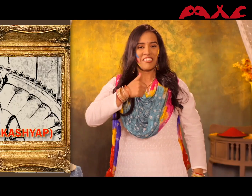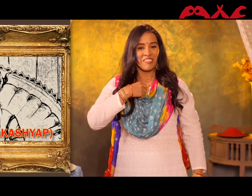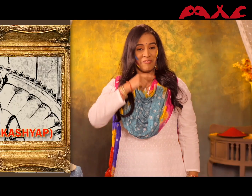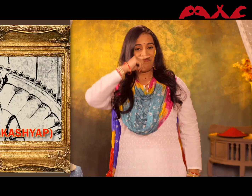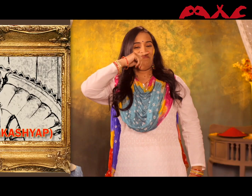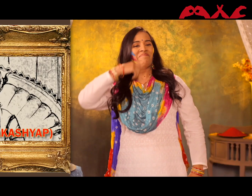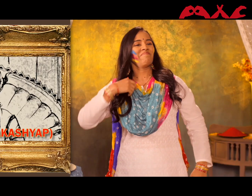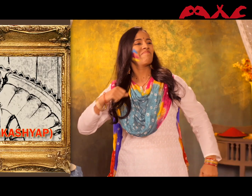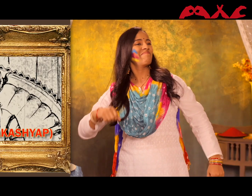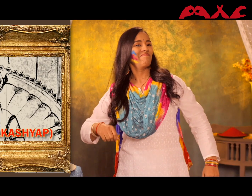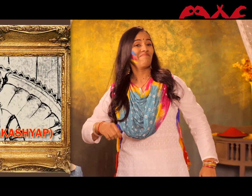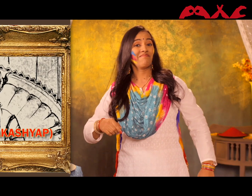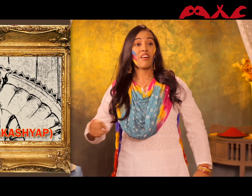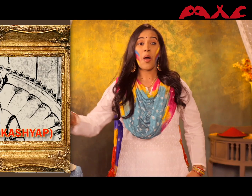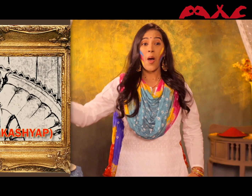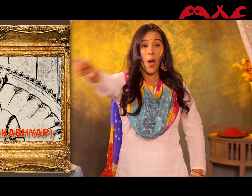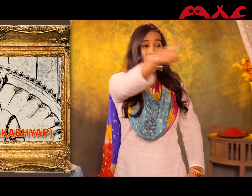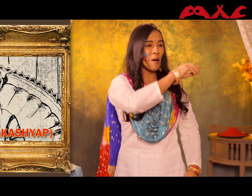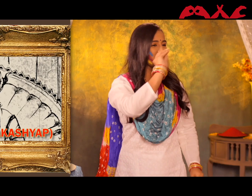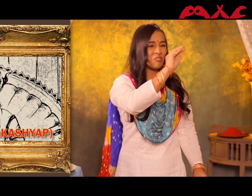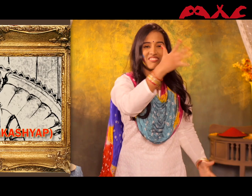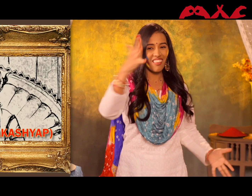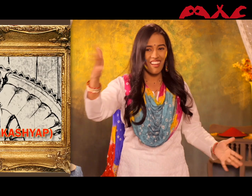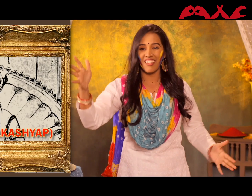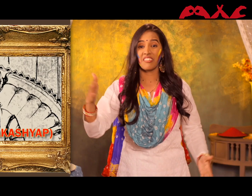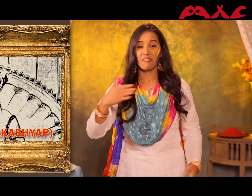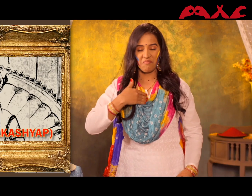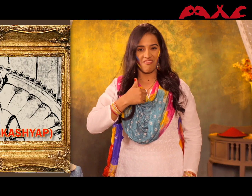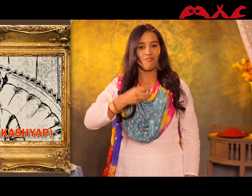After he received the boon from God, the king became more arrogant and powerful.